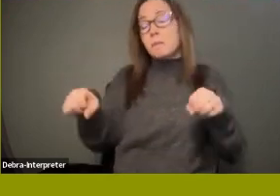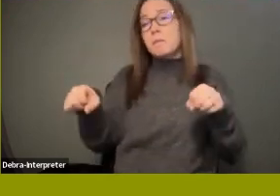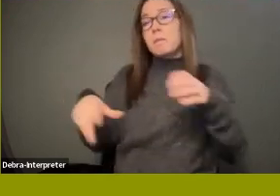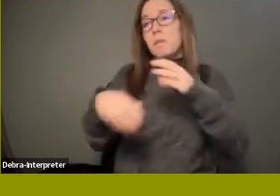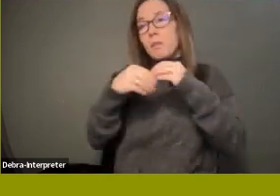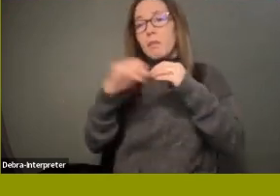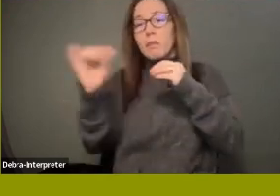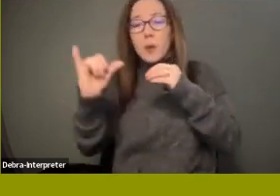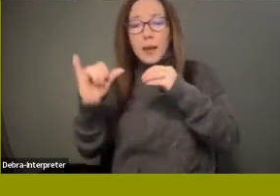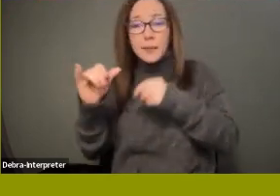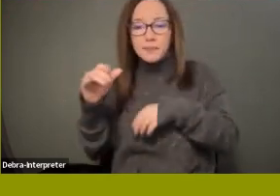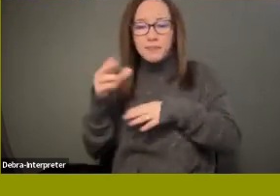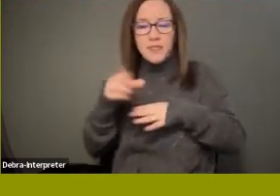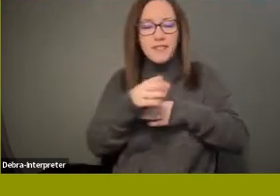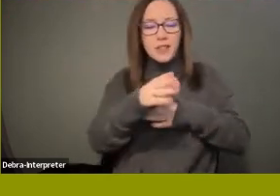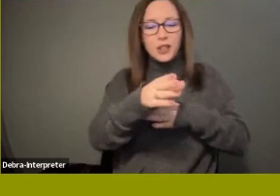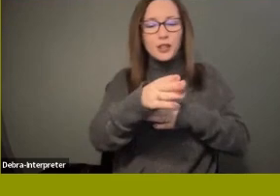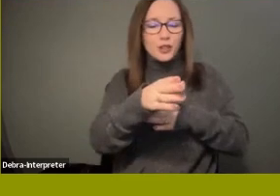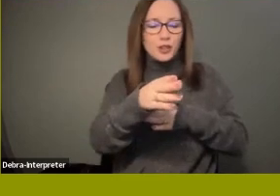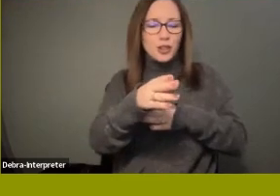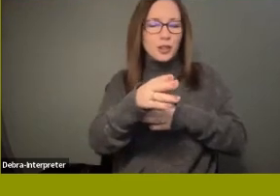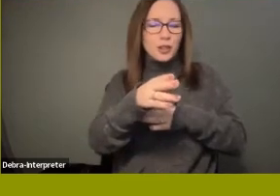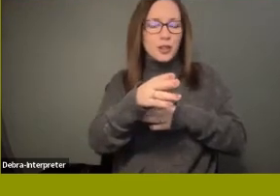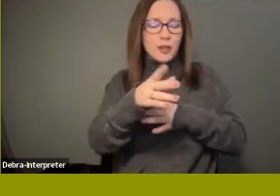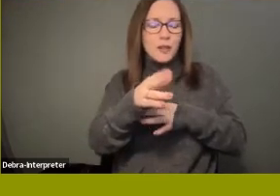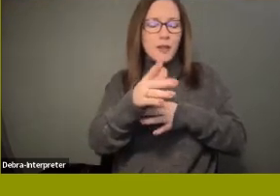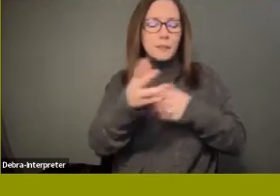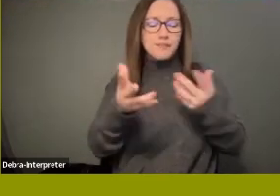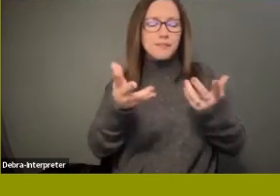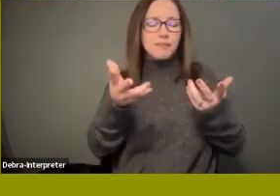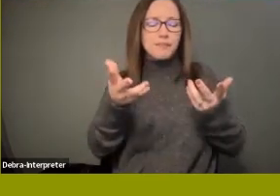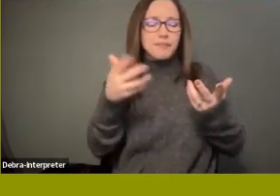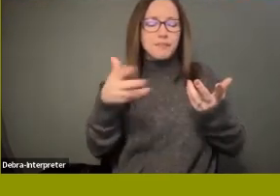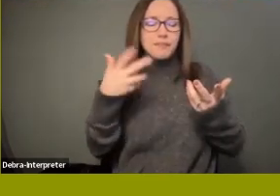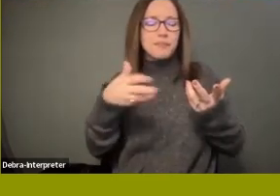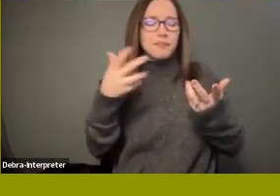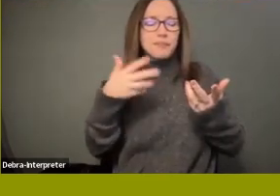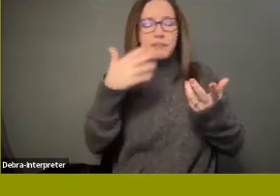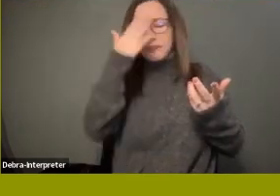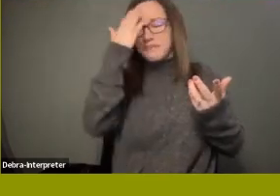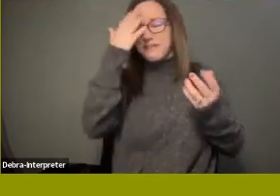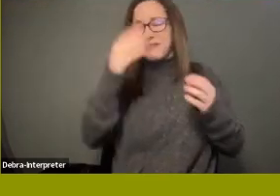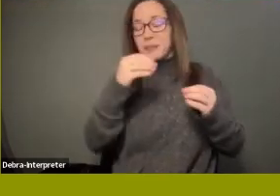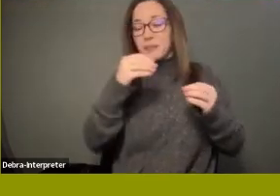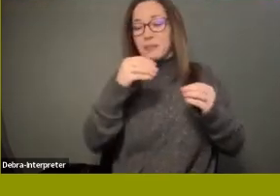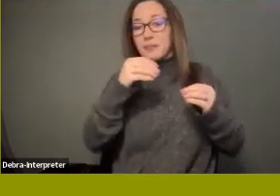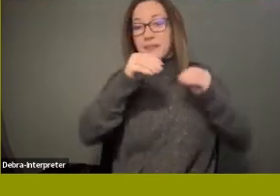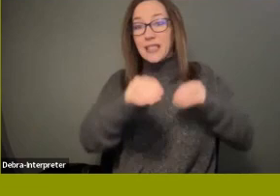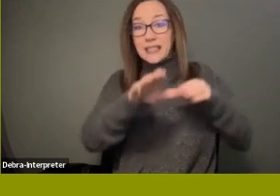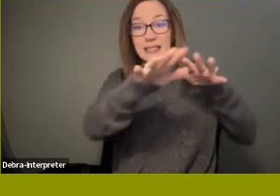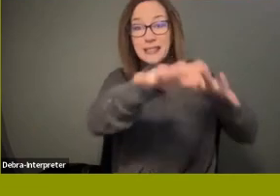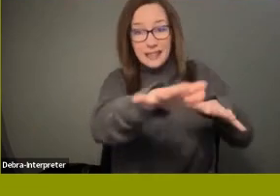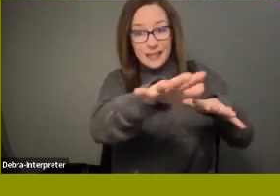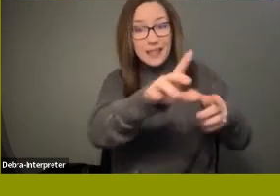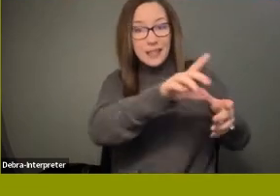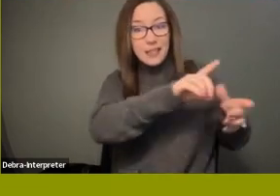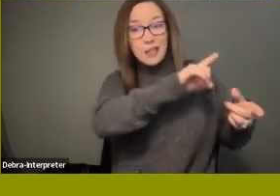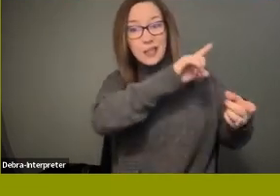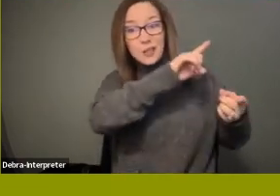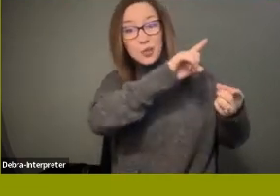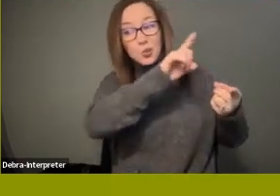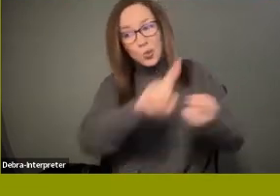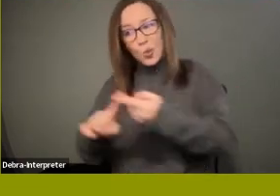then we have research services so we can kind of add